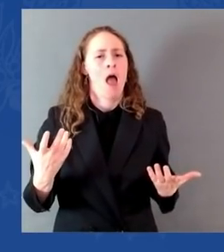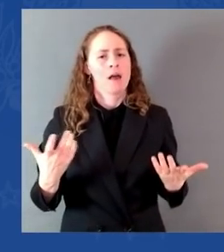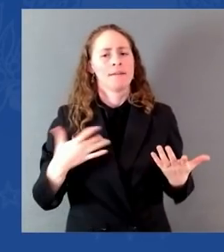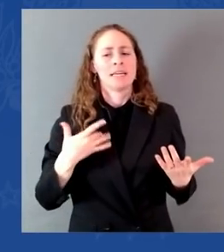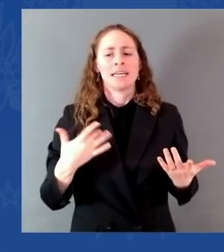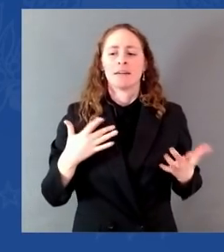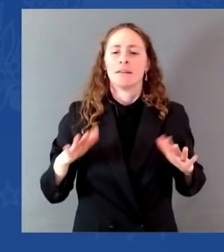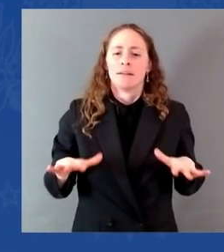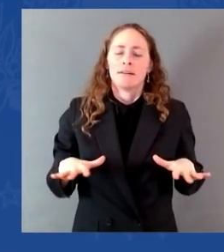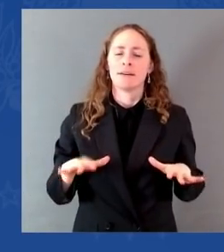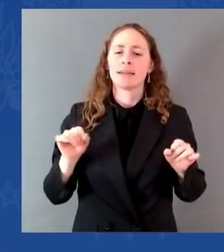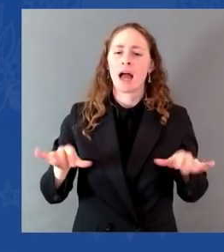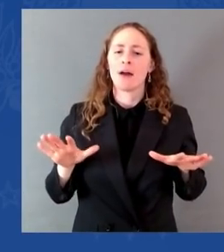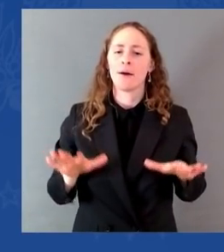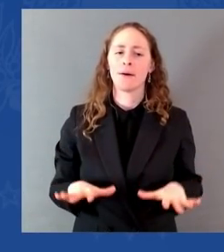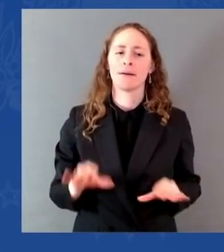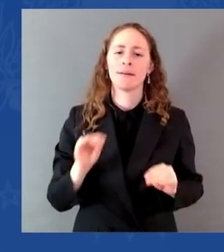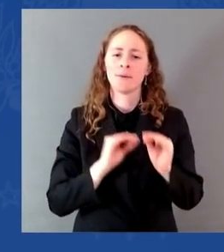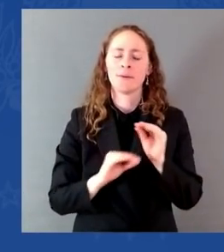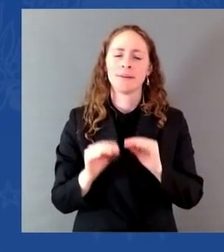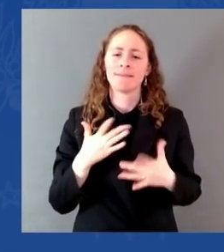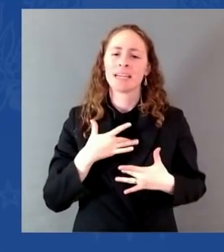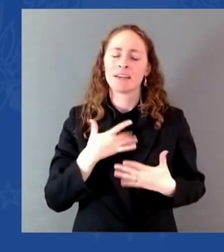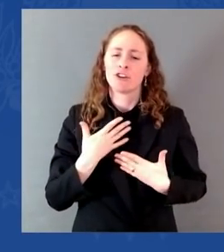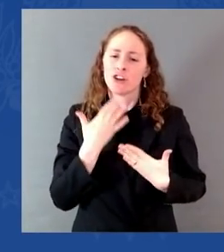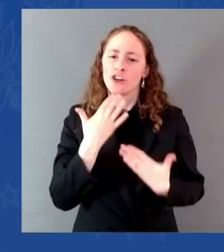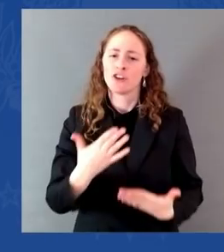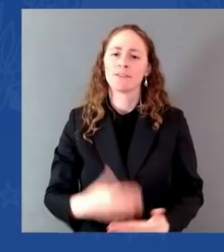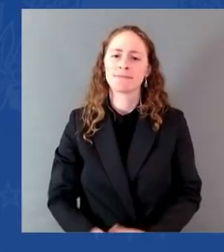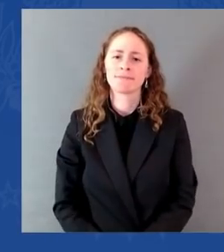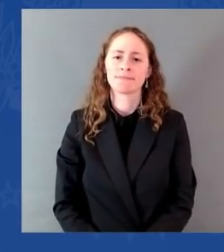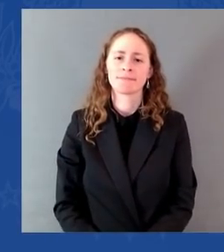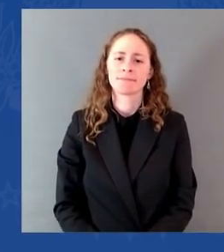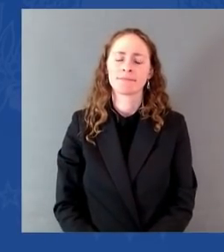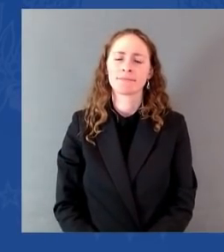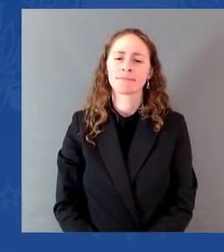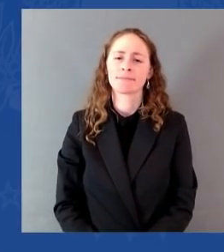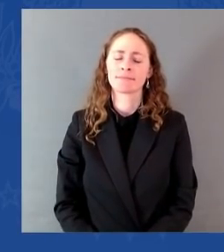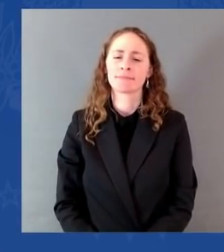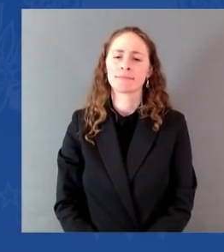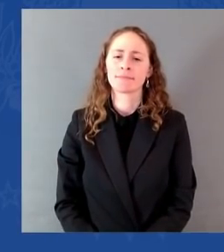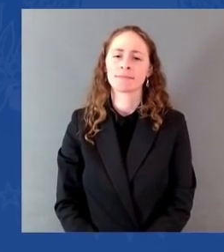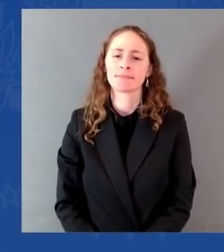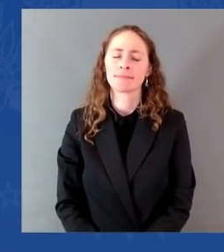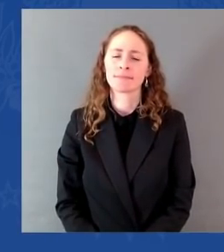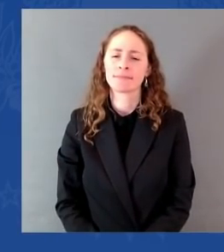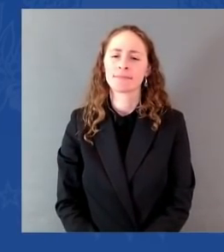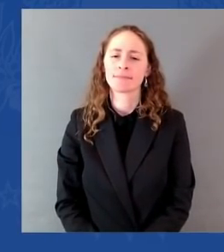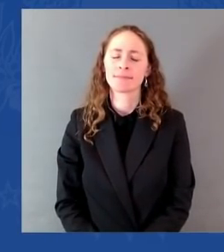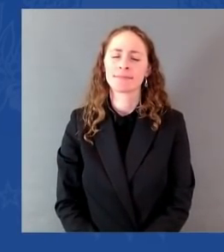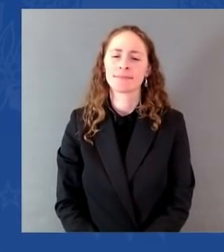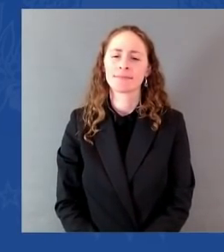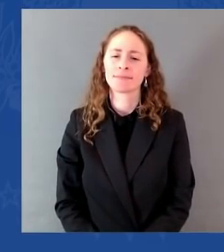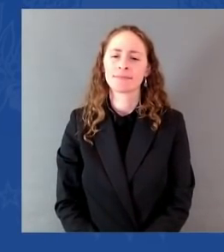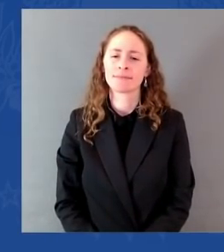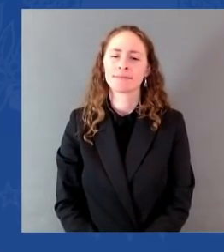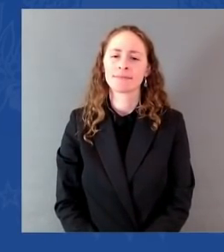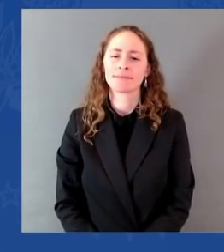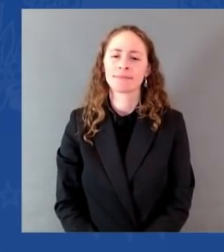creating jobs deploying those broadband lines. Across the high-speed Internet on -- access to high-speed Internet unlocks opportunity everywhere.